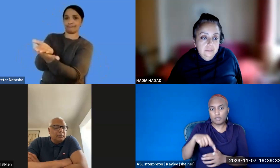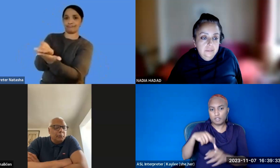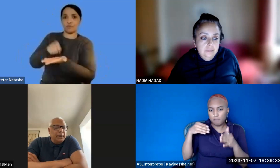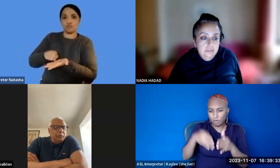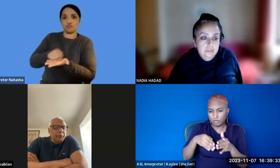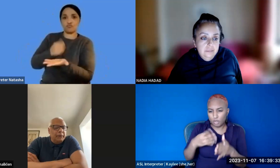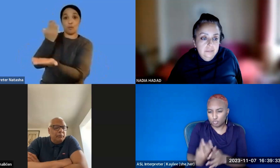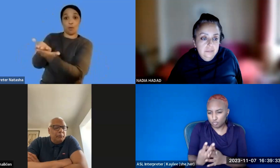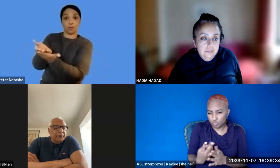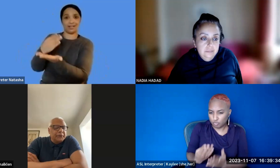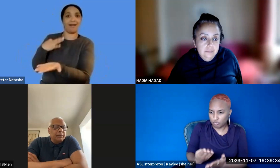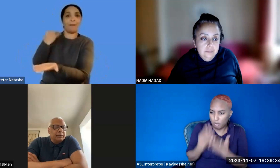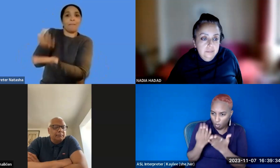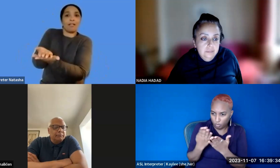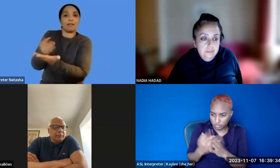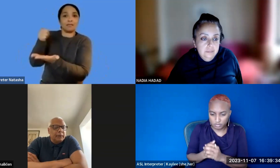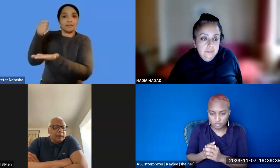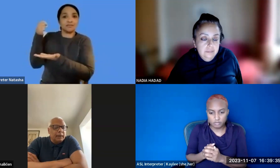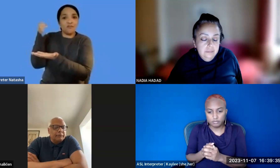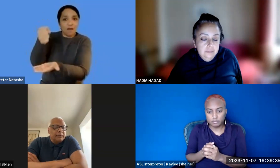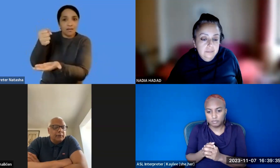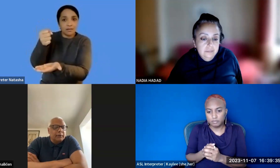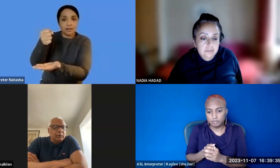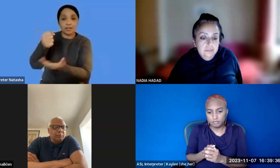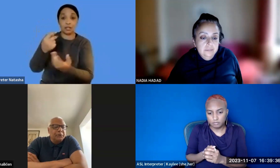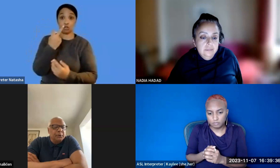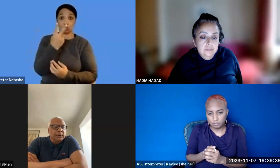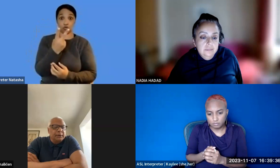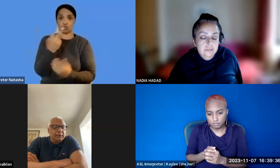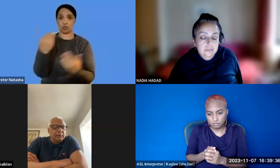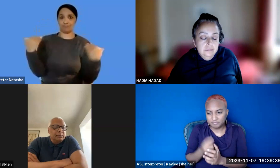But we seldom have the opportunity